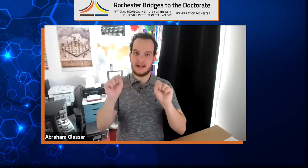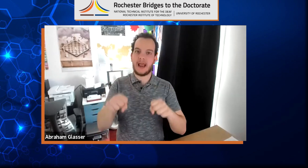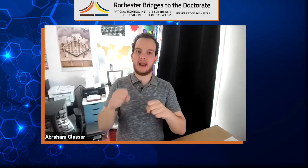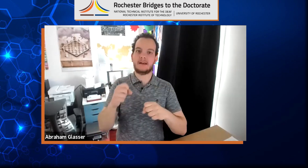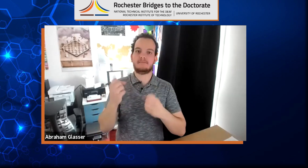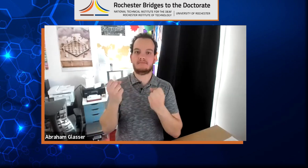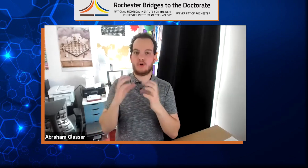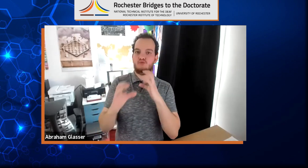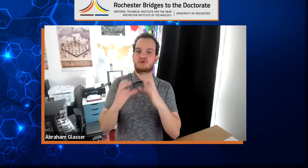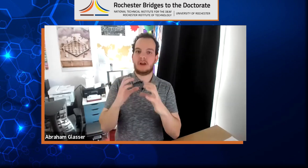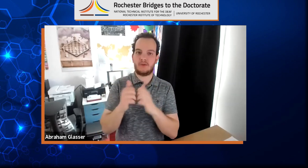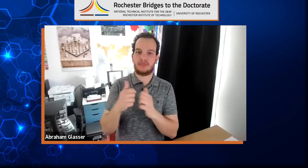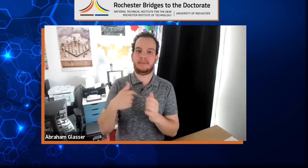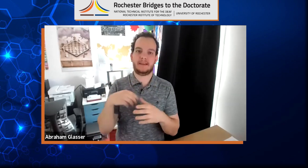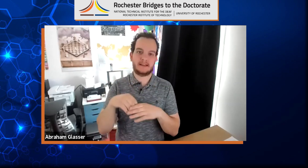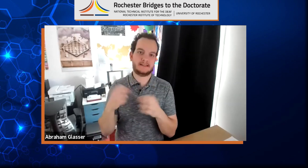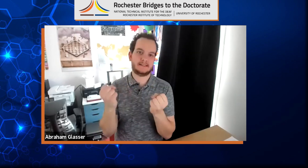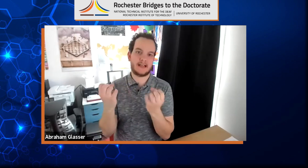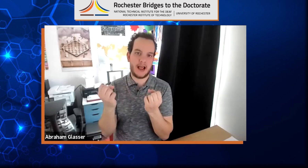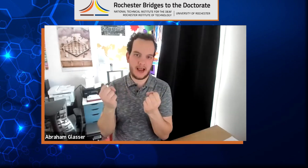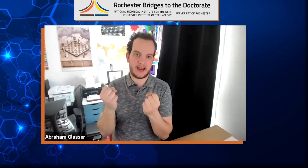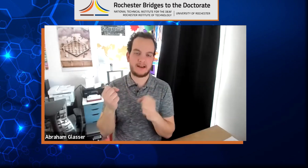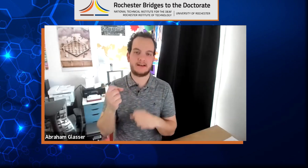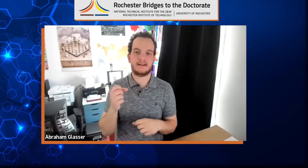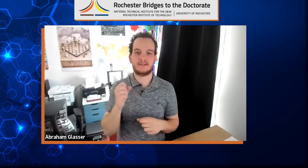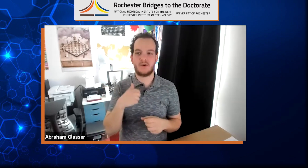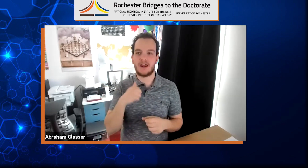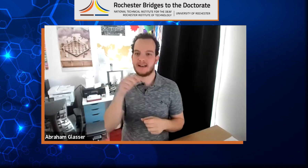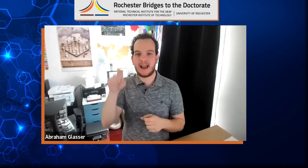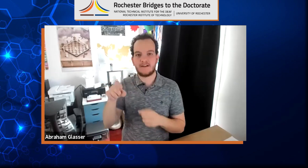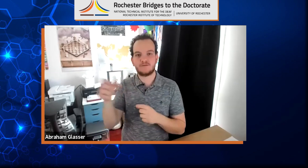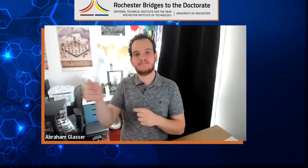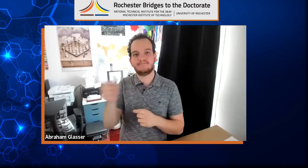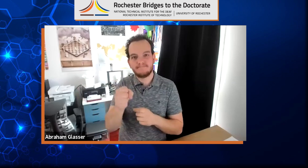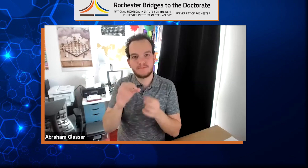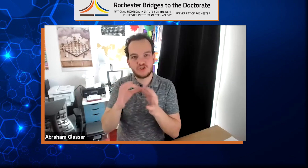and he knows sign language and can communicate in ASL.